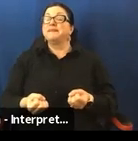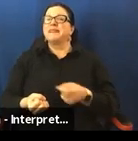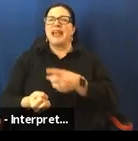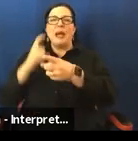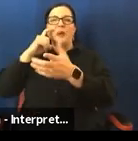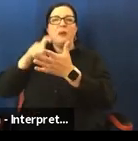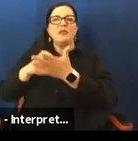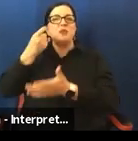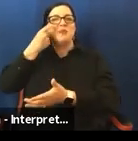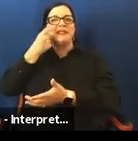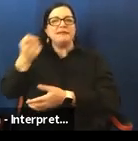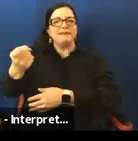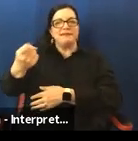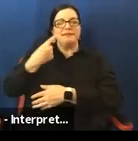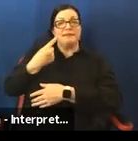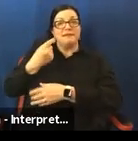Jason Williams: I would guess. Yes, melody that you can volunteer.